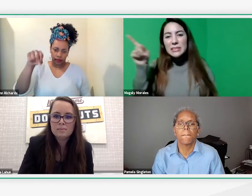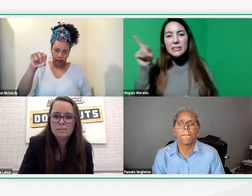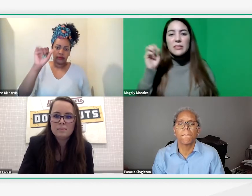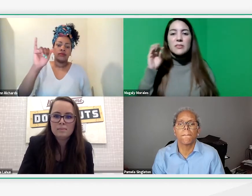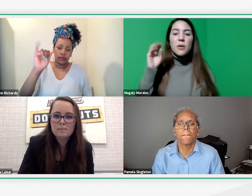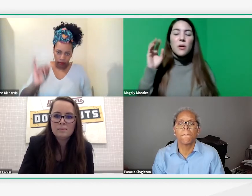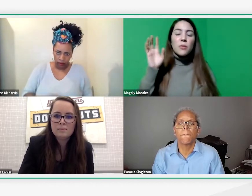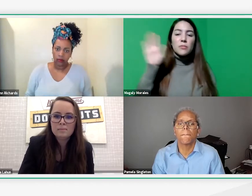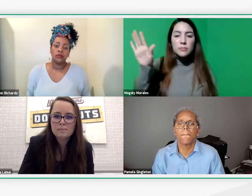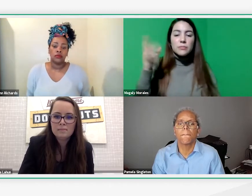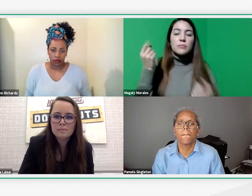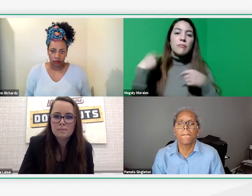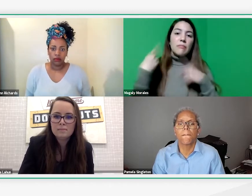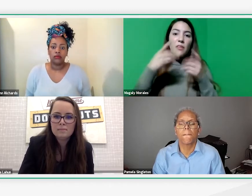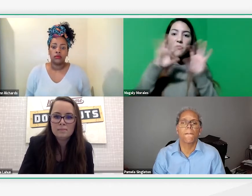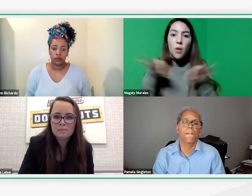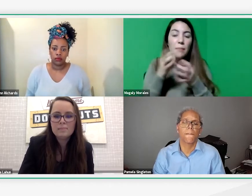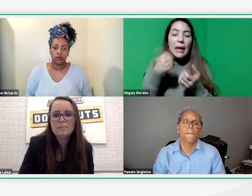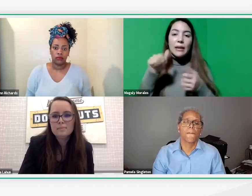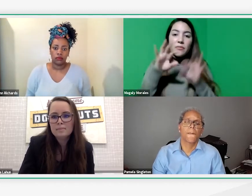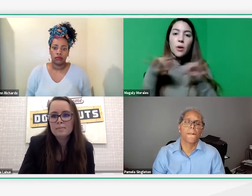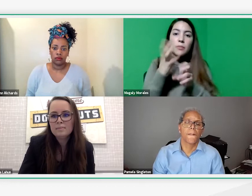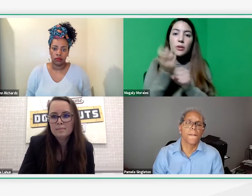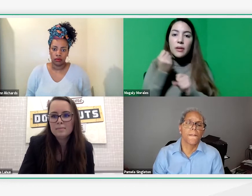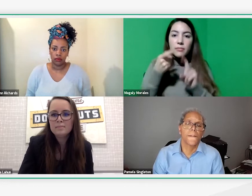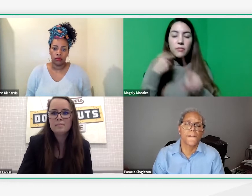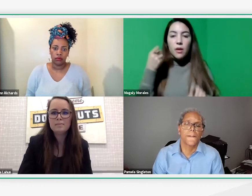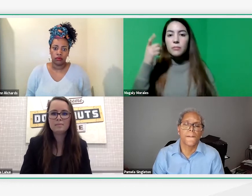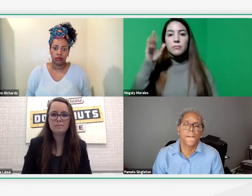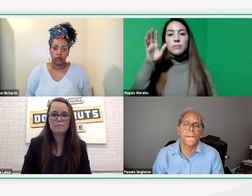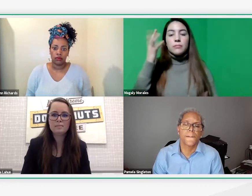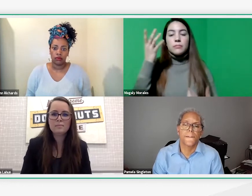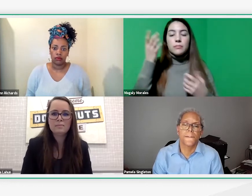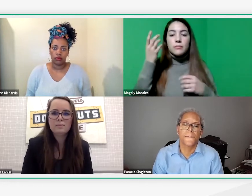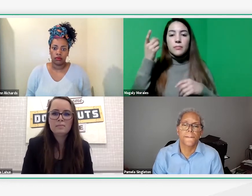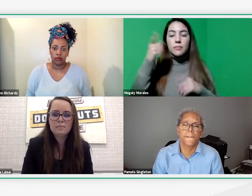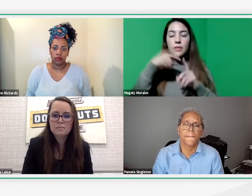for example during COVID-19, there are some people who received that form